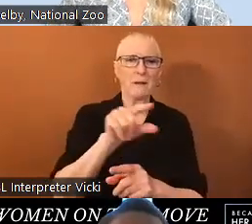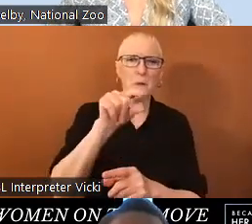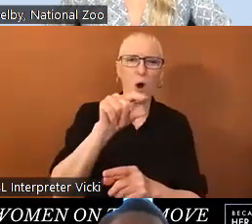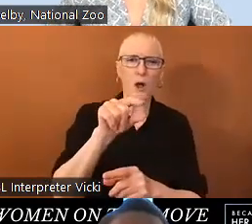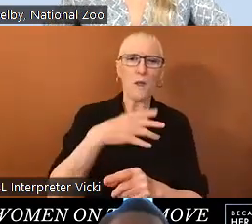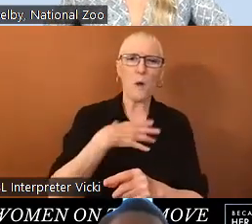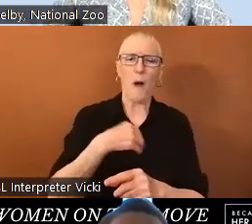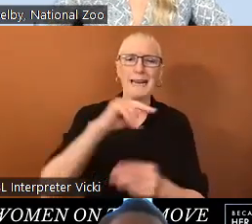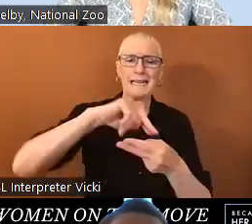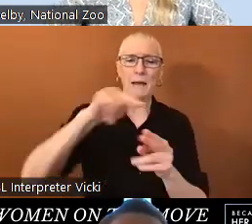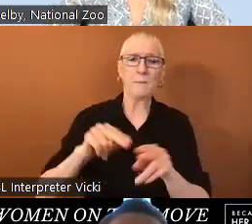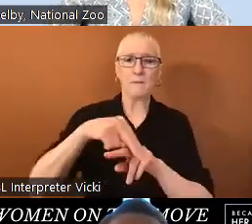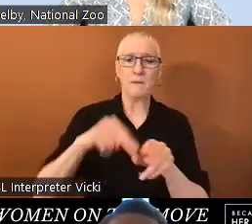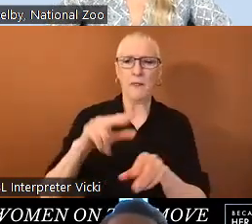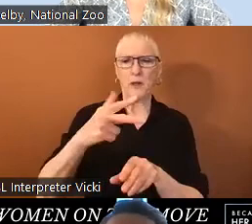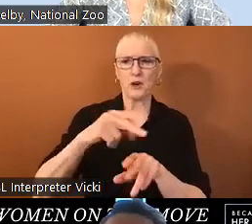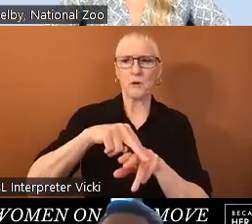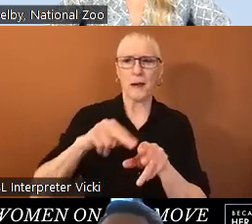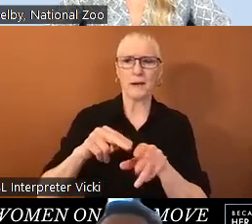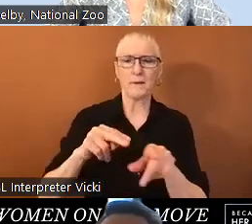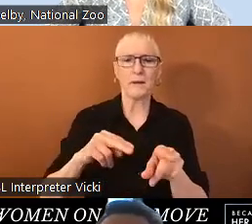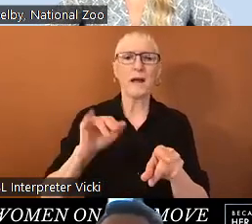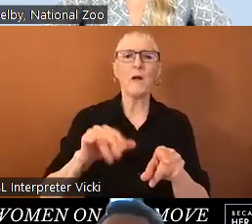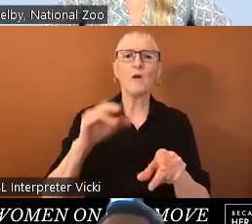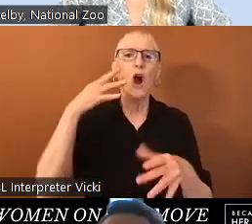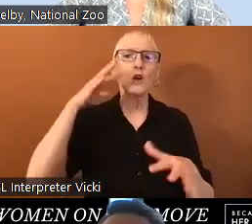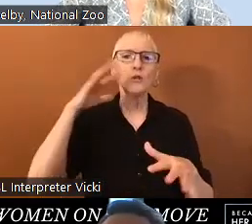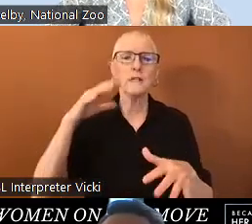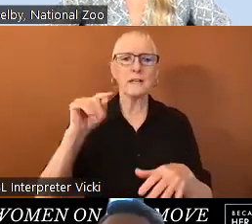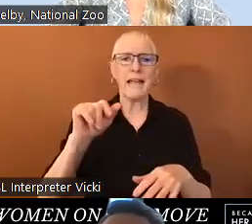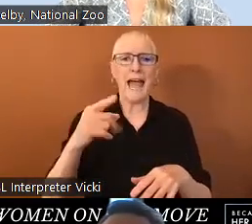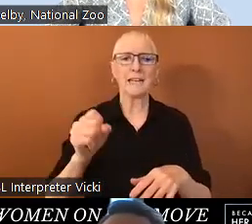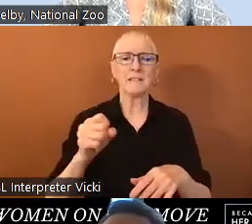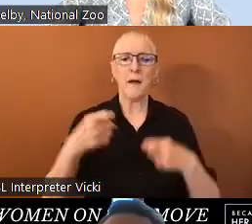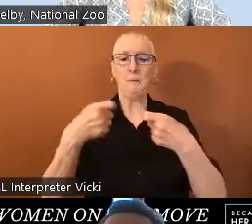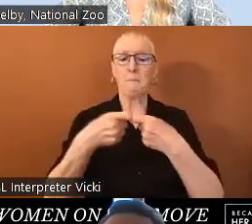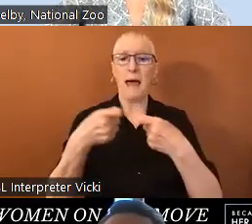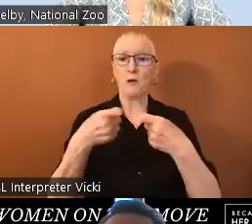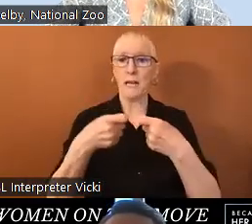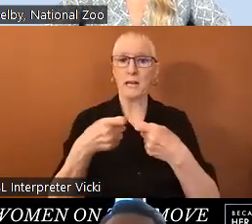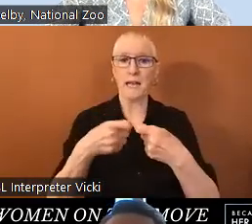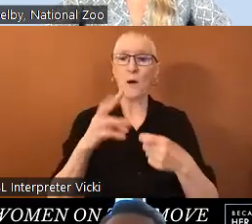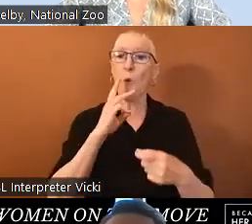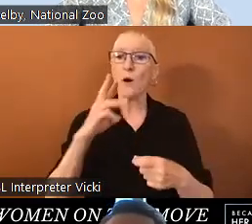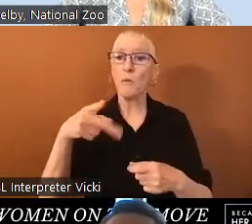tape on it. These are acoustic tags and they're battery powered and they're waterproof so they get